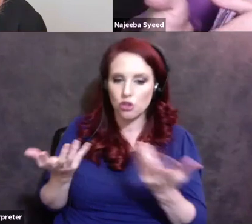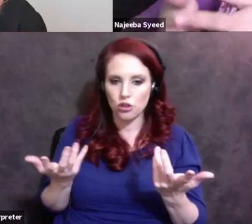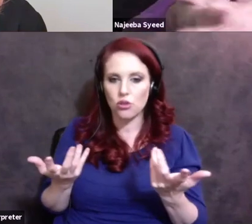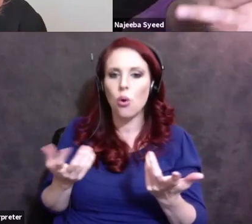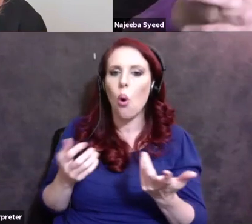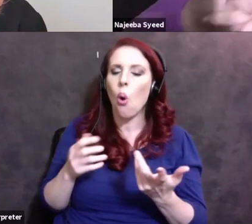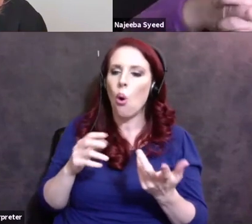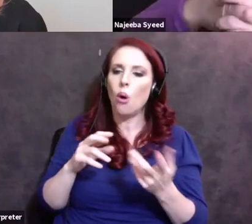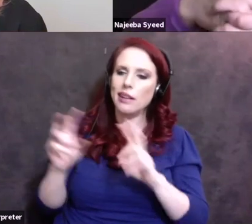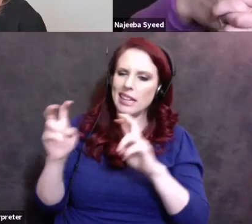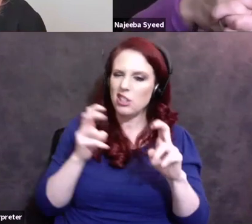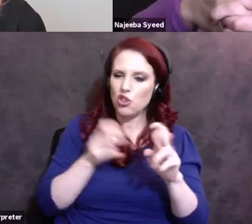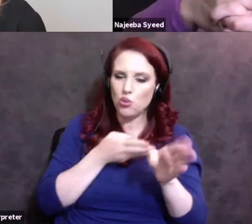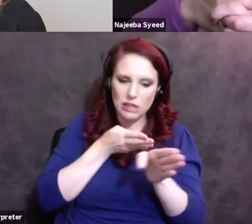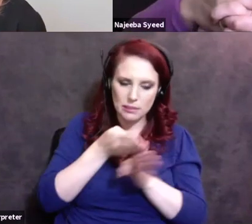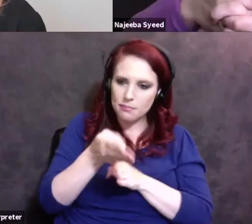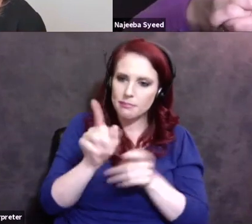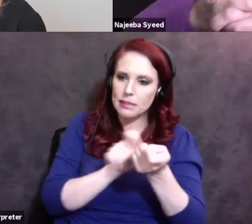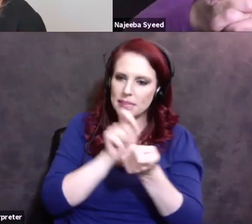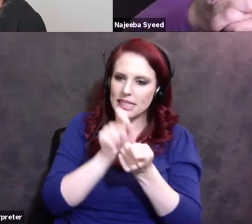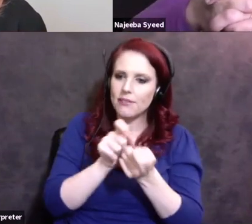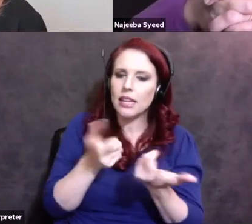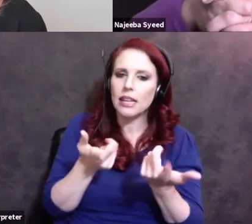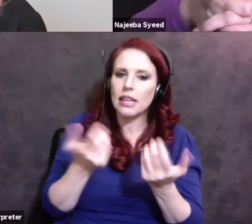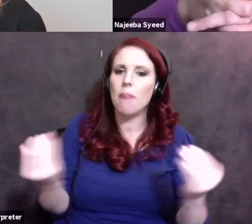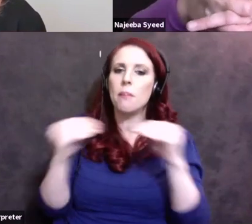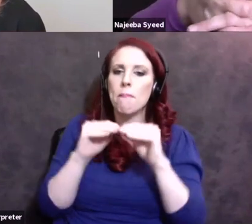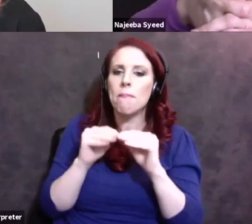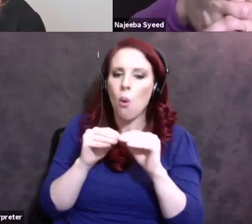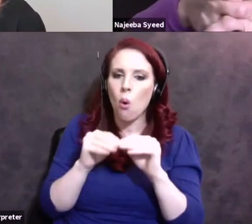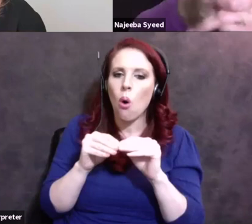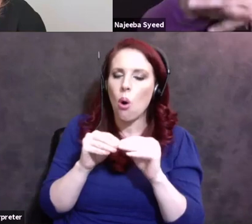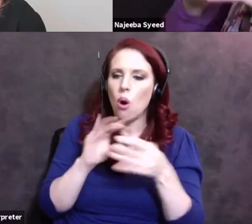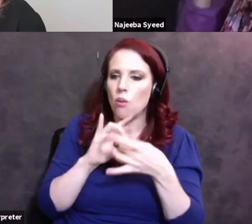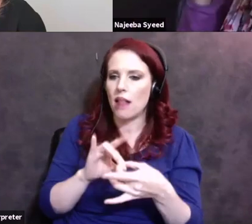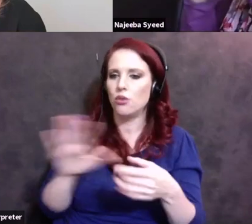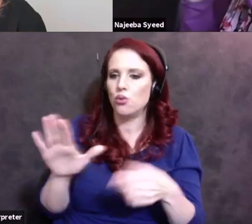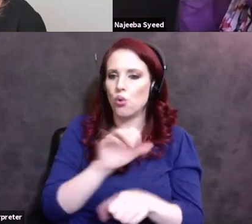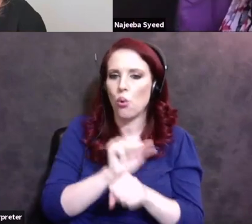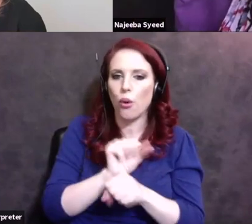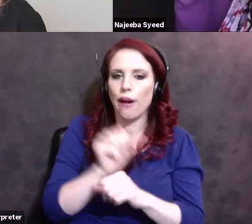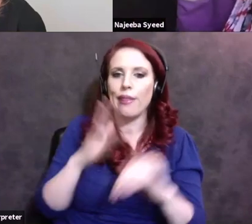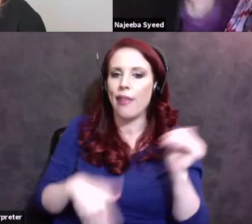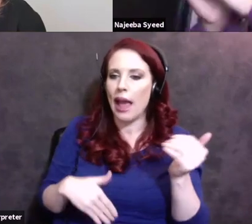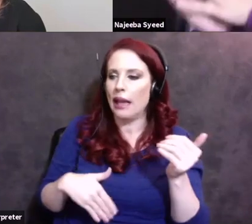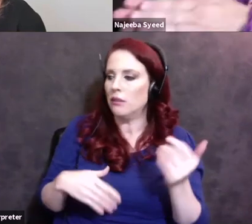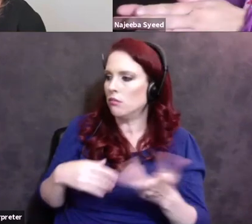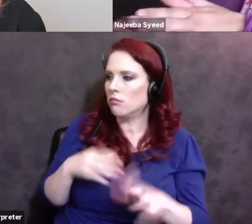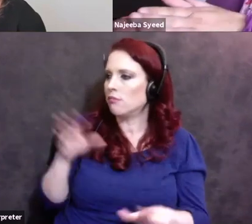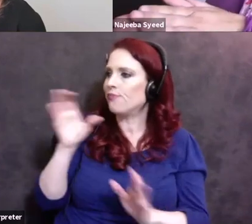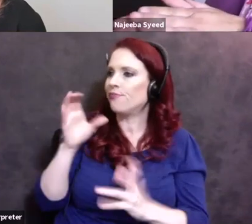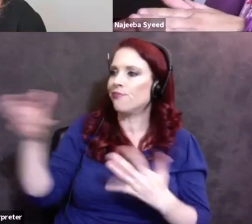organization, can be more relevant to a workplace than bringing in one of the things I would